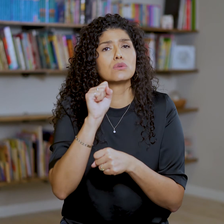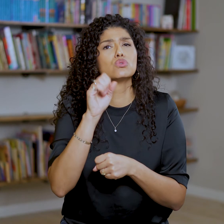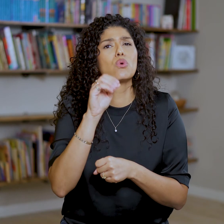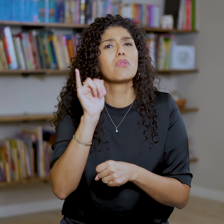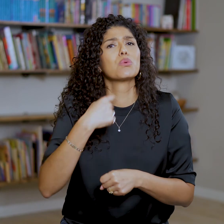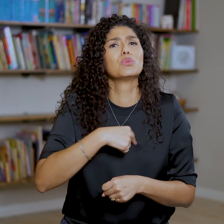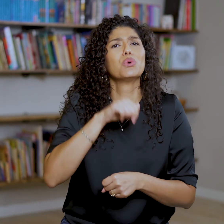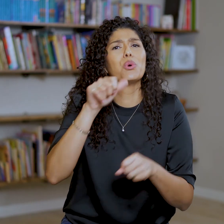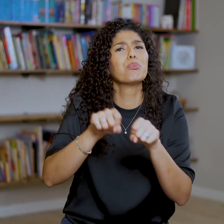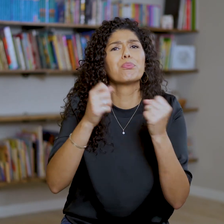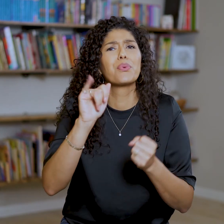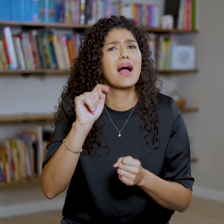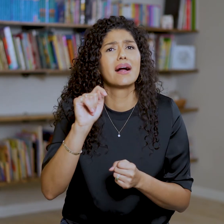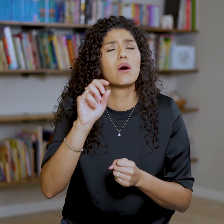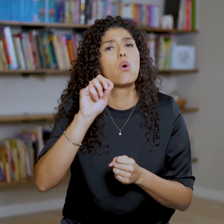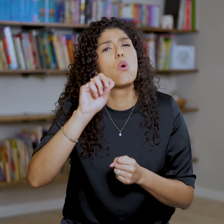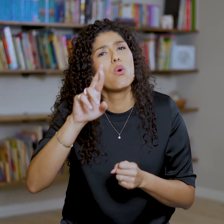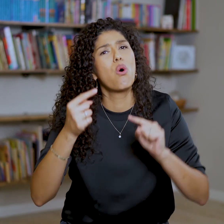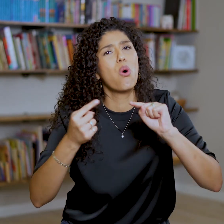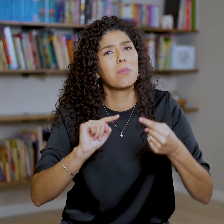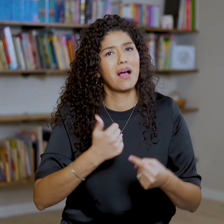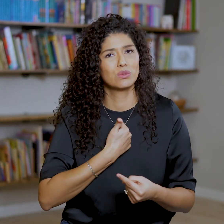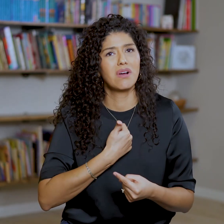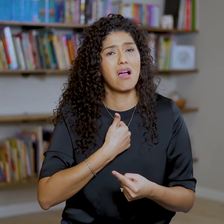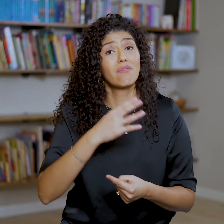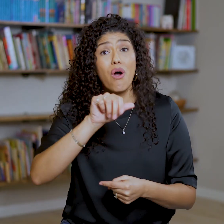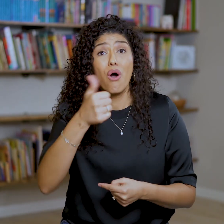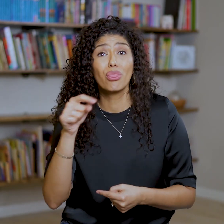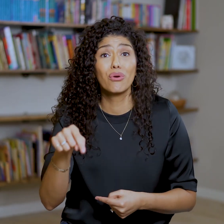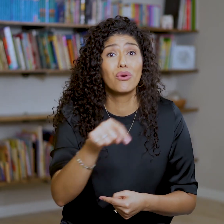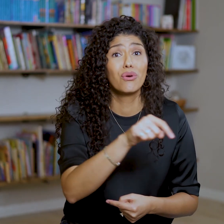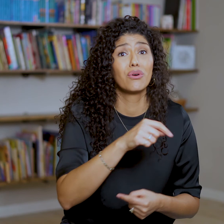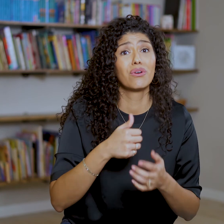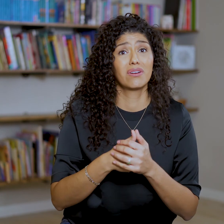so that we don’t break it or harm ourselves and others.